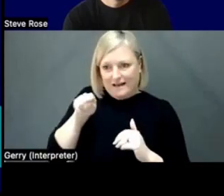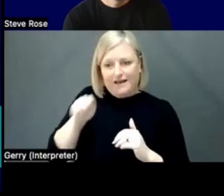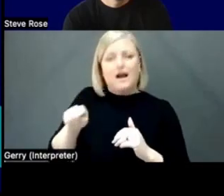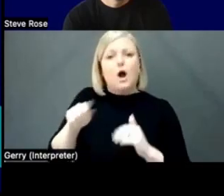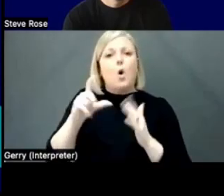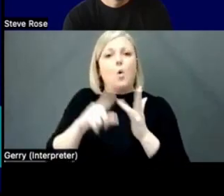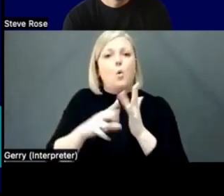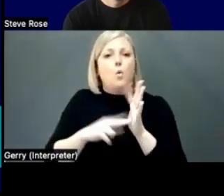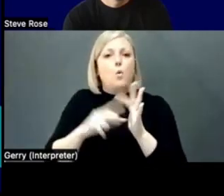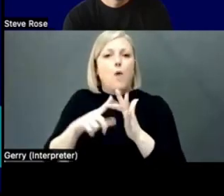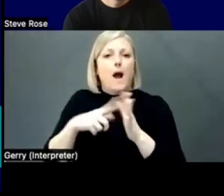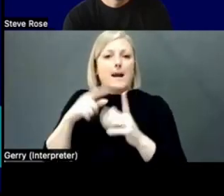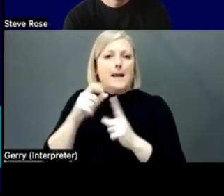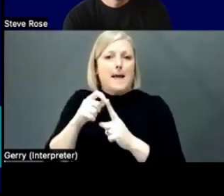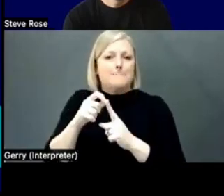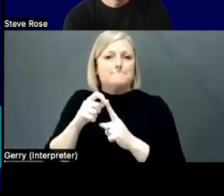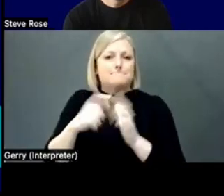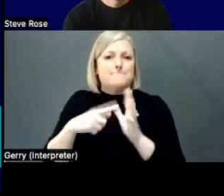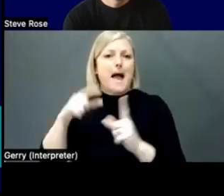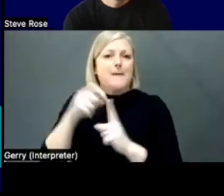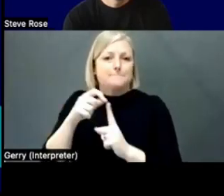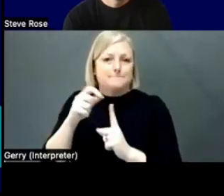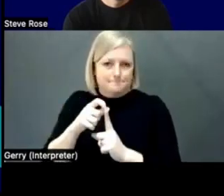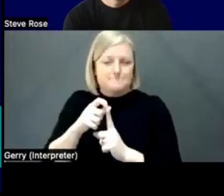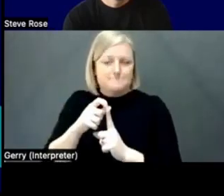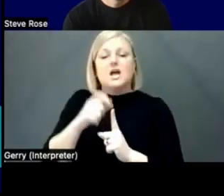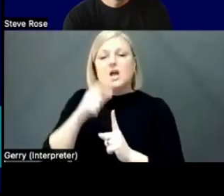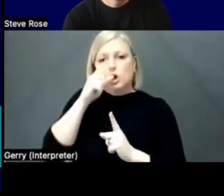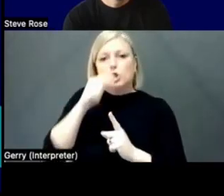to get captions and adjust them according to your needs.